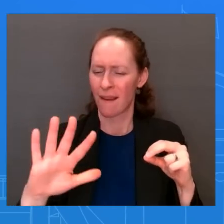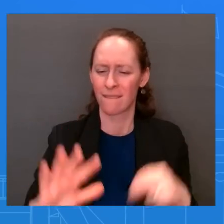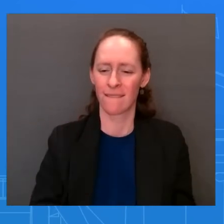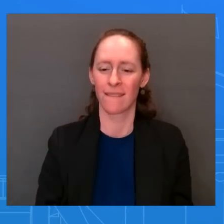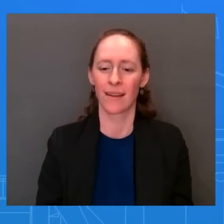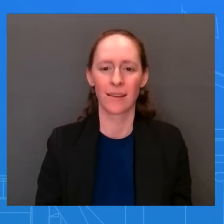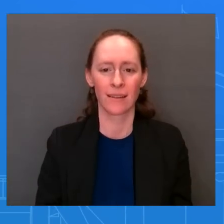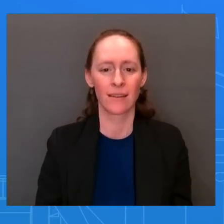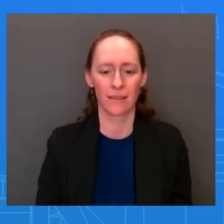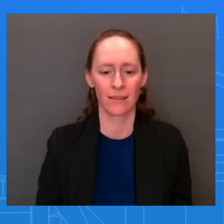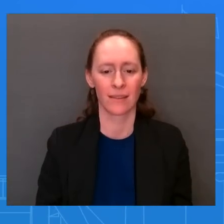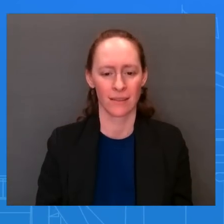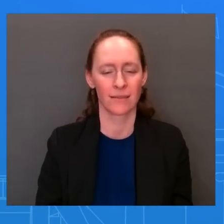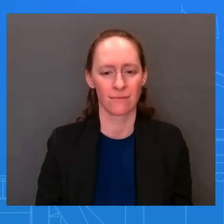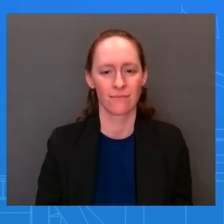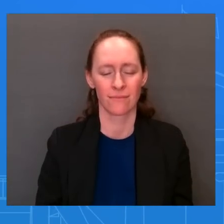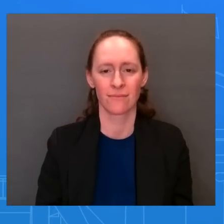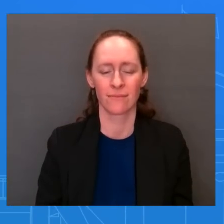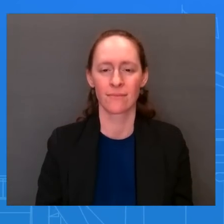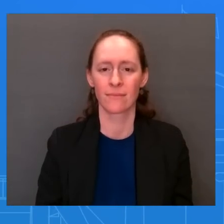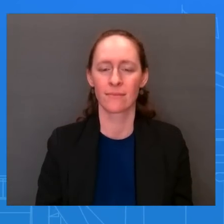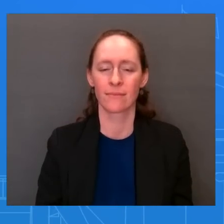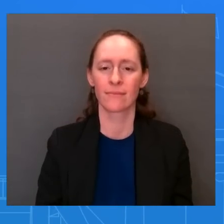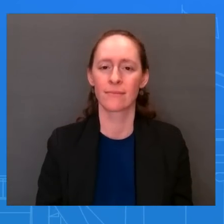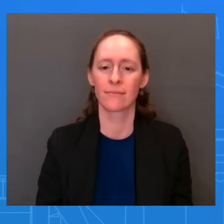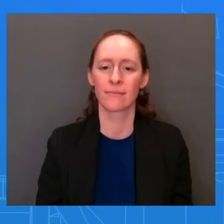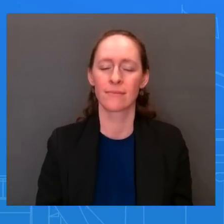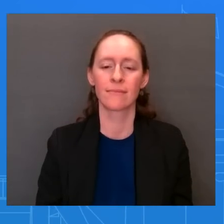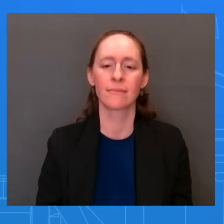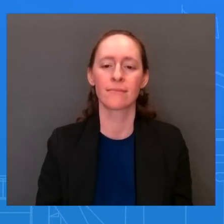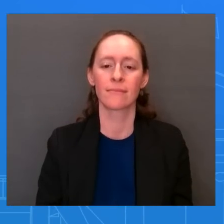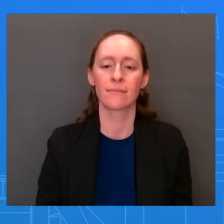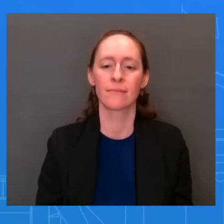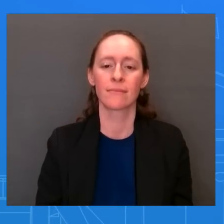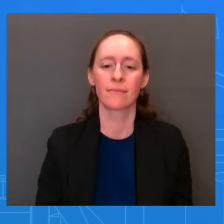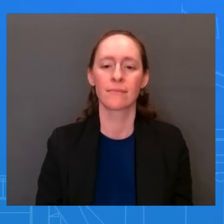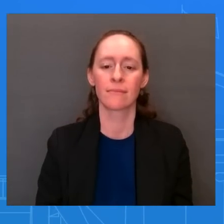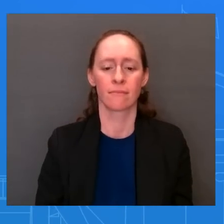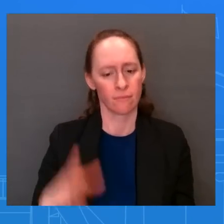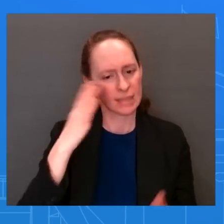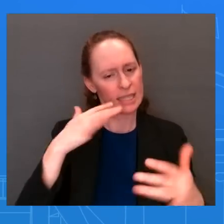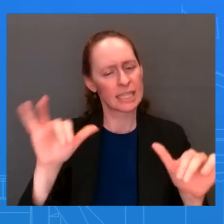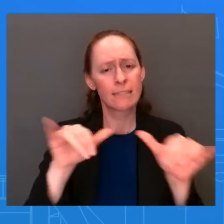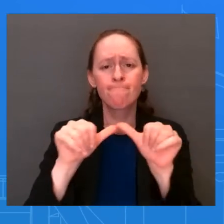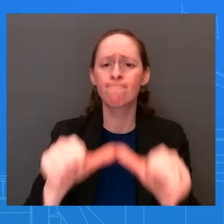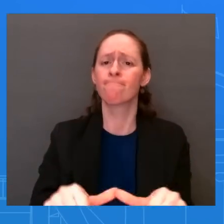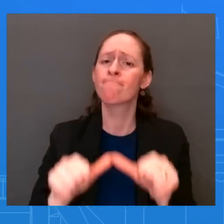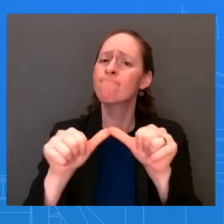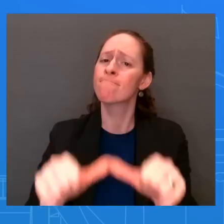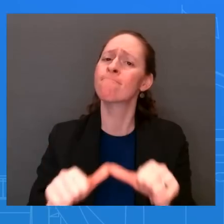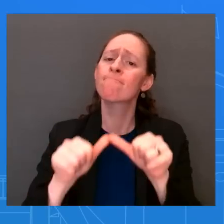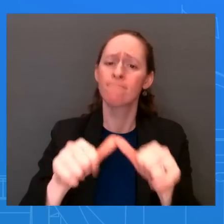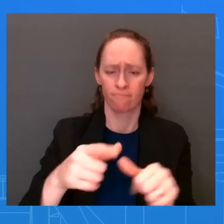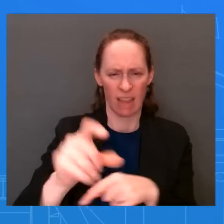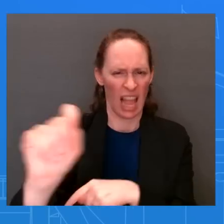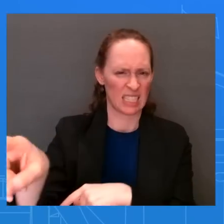They will continue to engage with all of you. And so, again, I would refer you to the White House Counsel's Office on this.